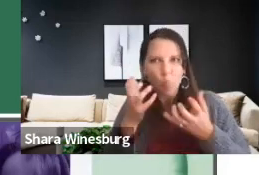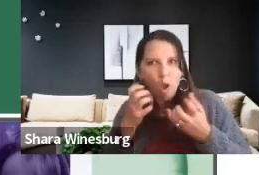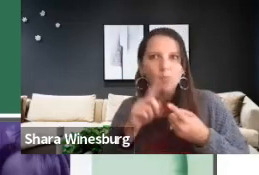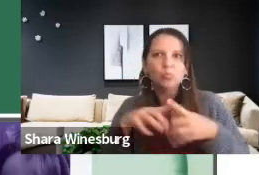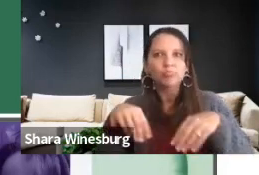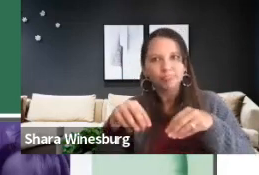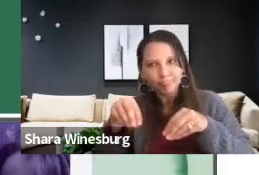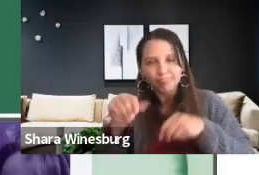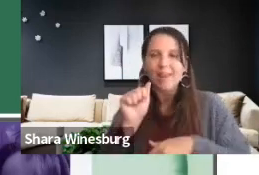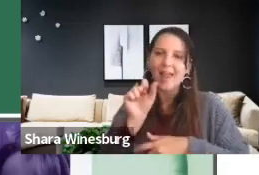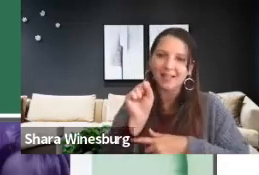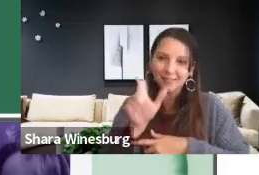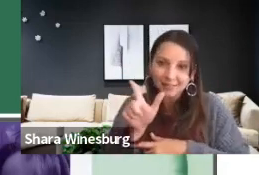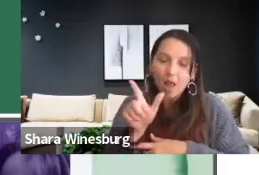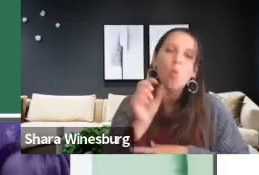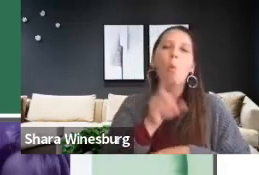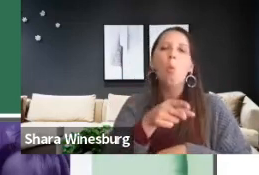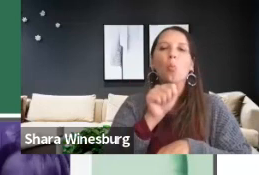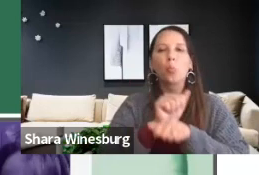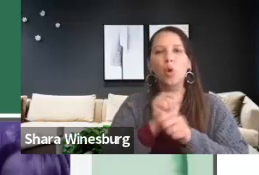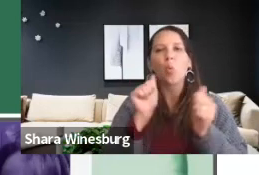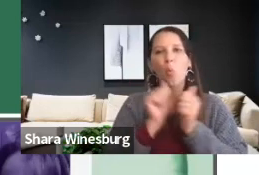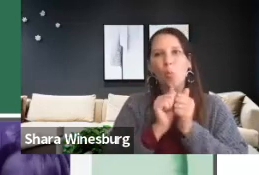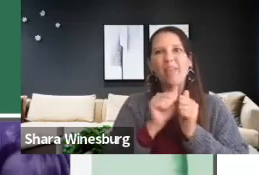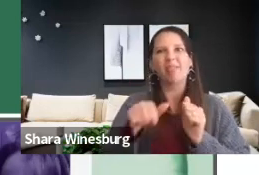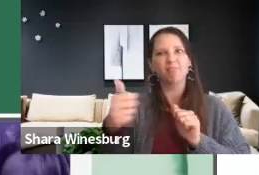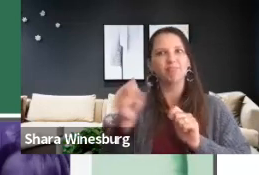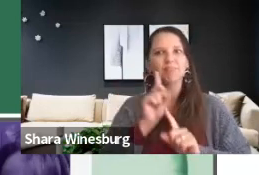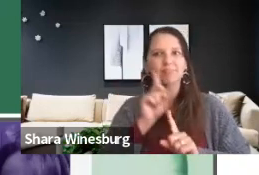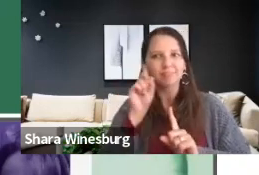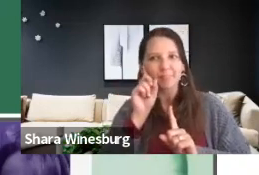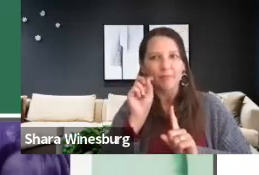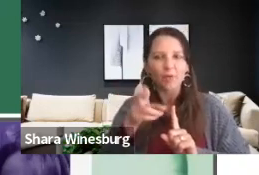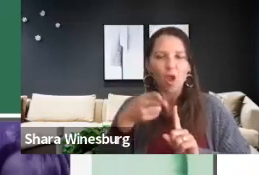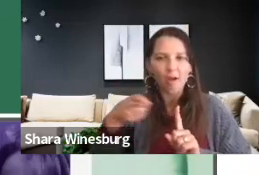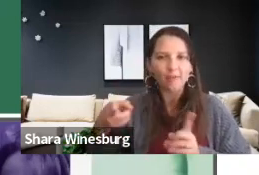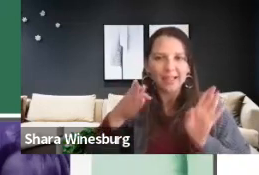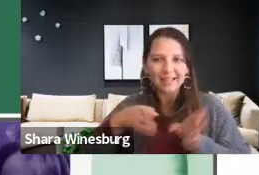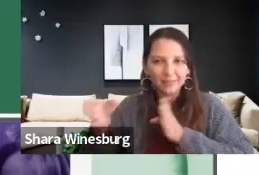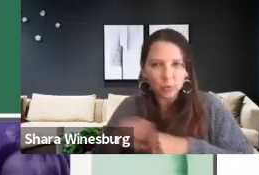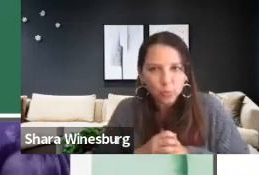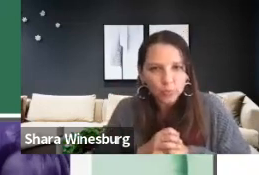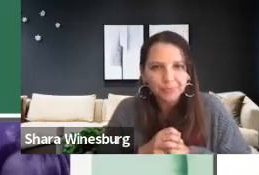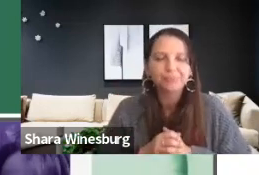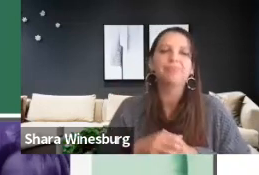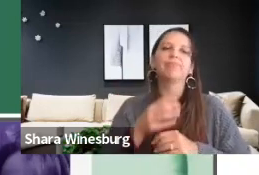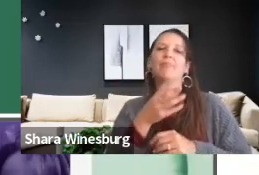It's for those who want to learn sign language